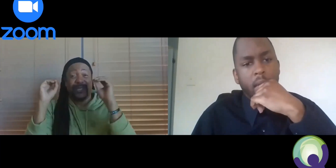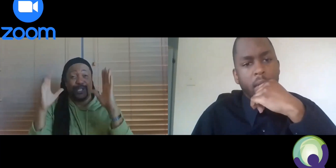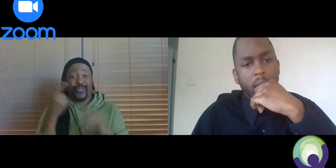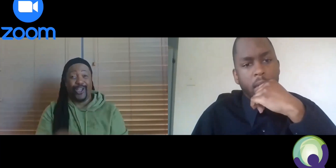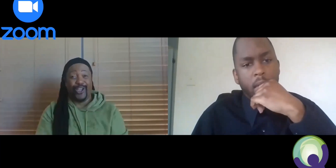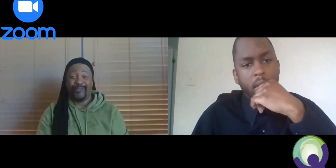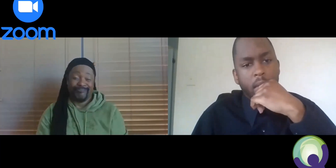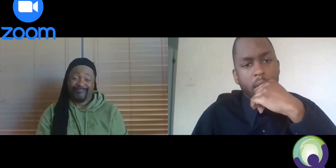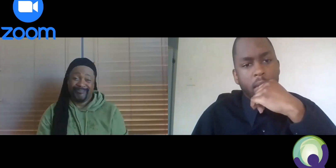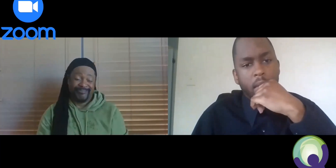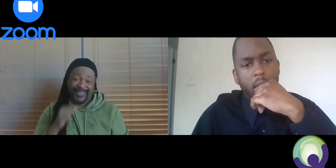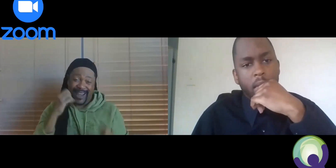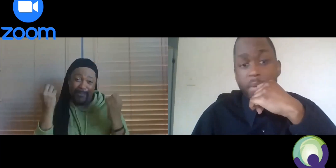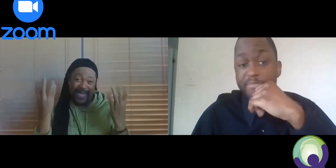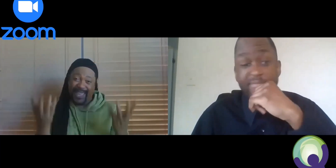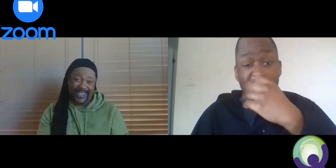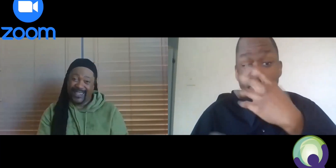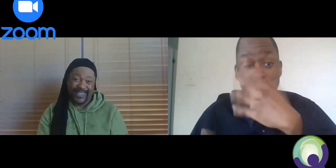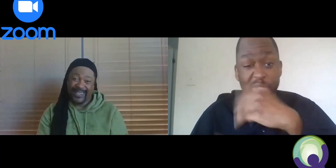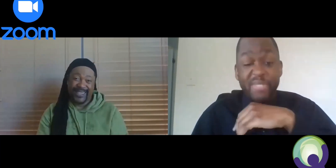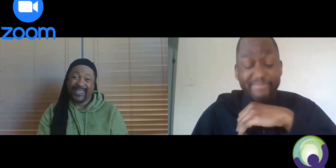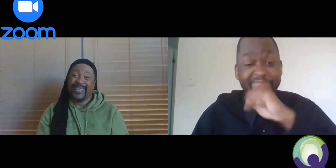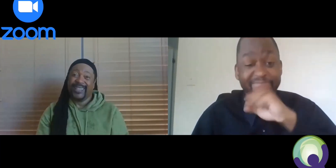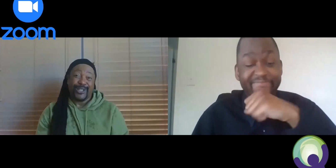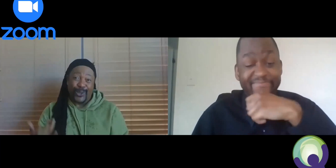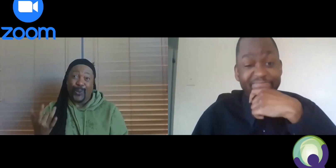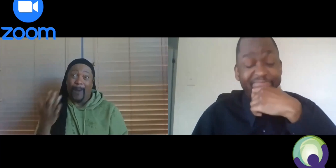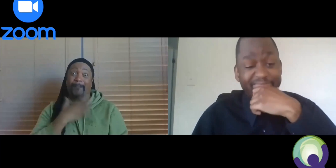Look at the high schools, how many black deaf teachers are there? Not many.